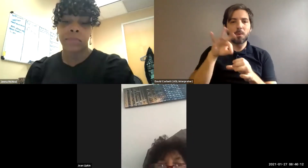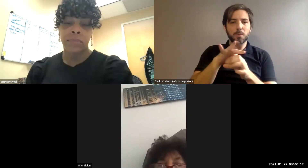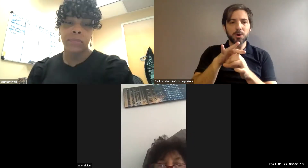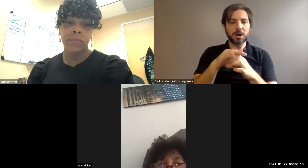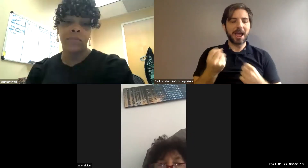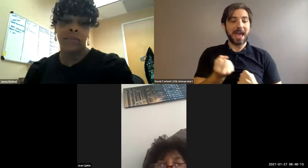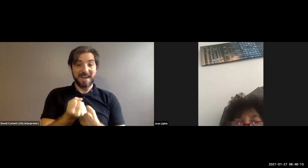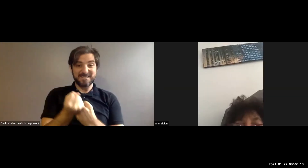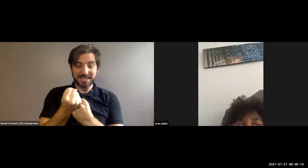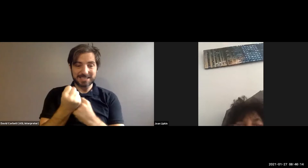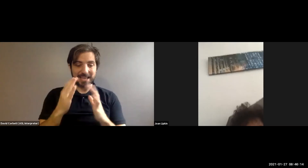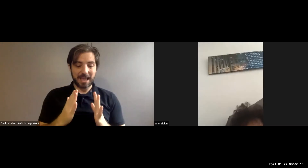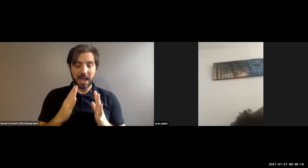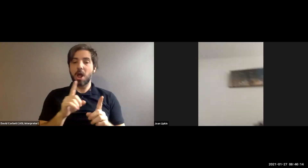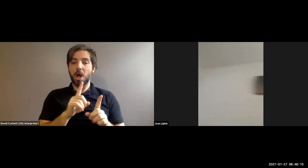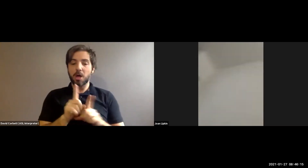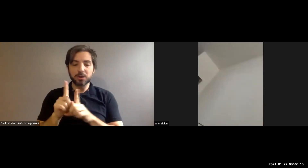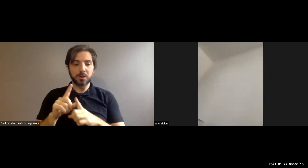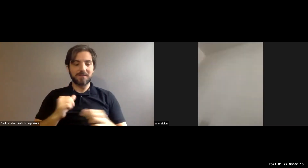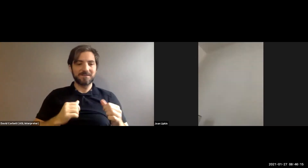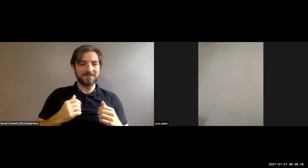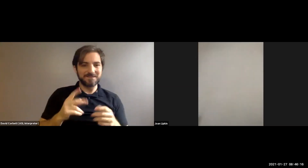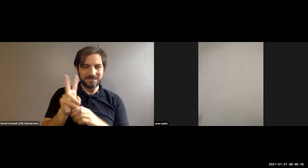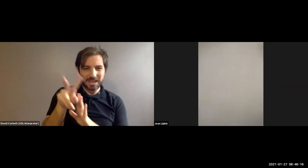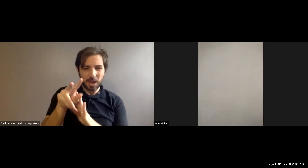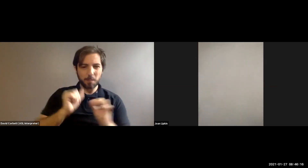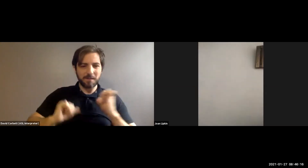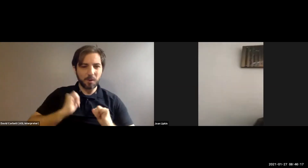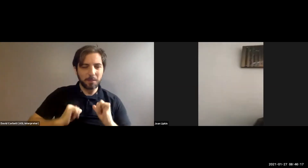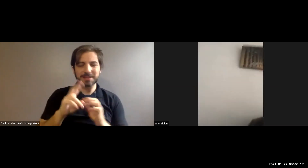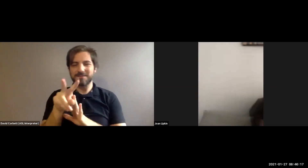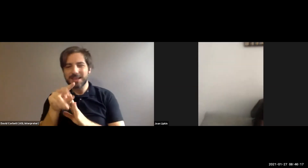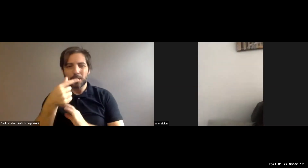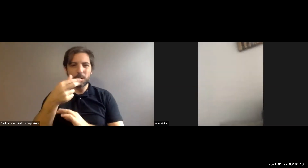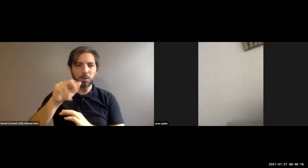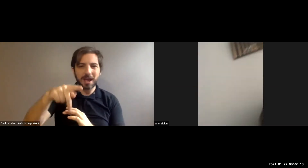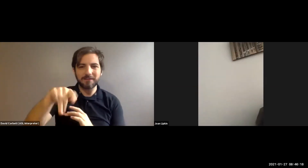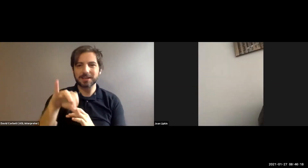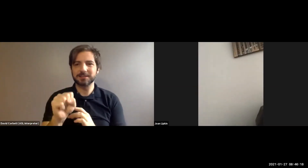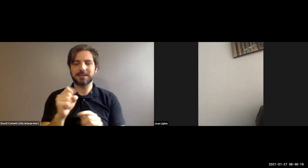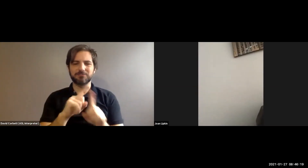through performance, video, graphics, and other arts related channels and civic engagement.